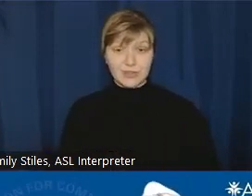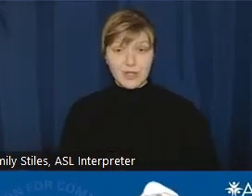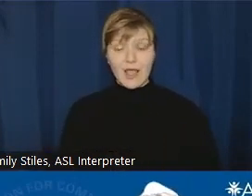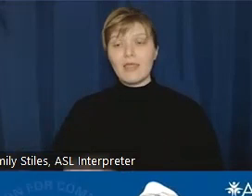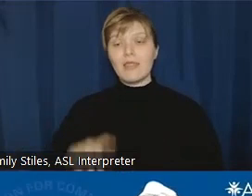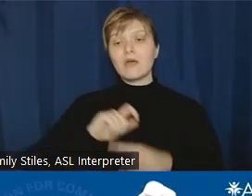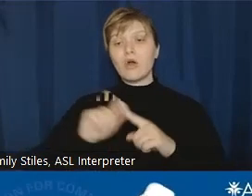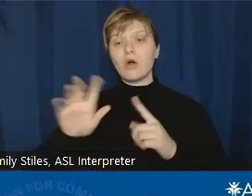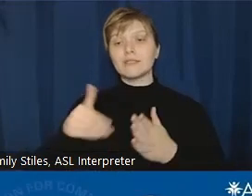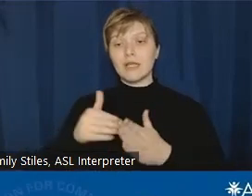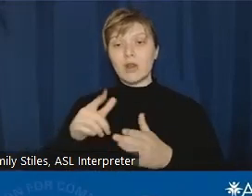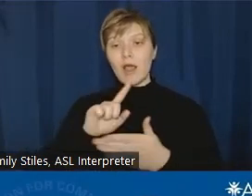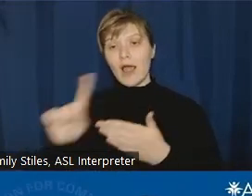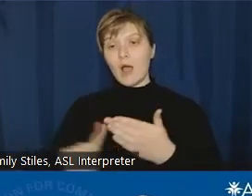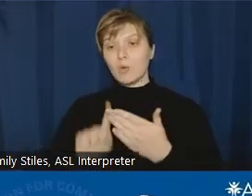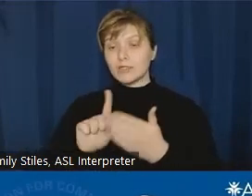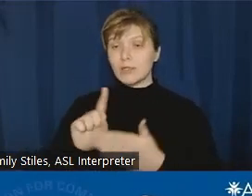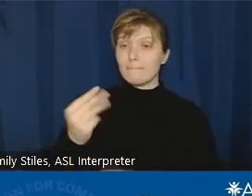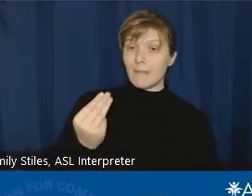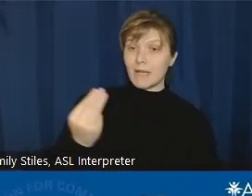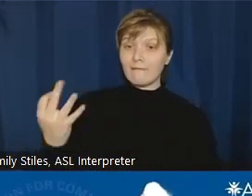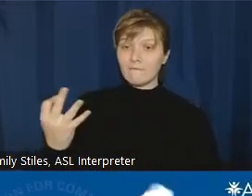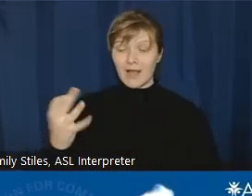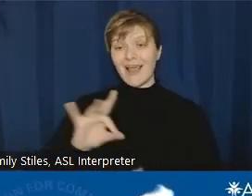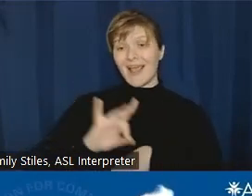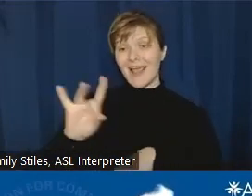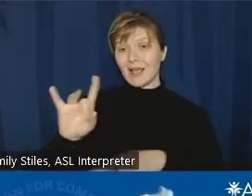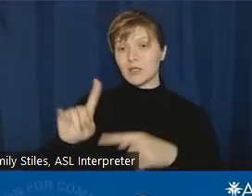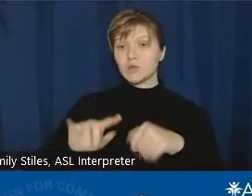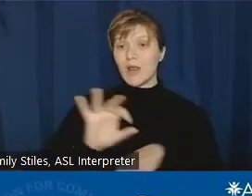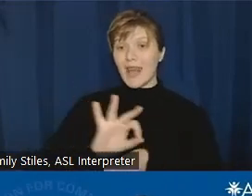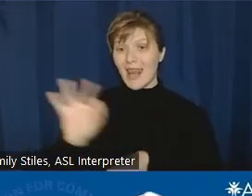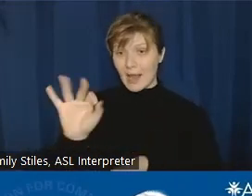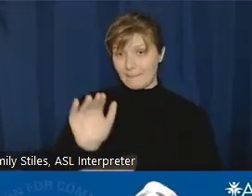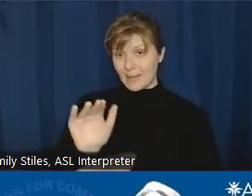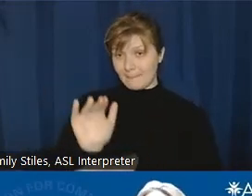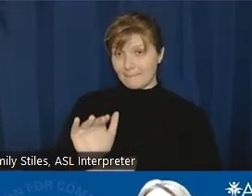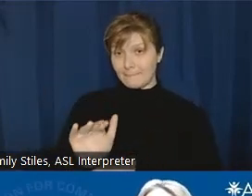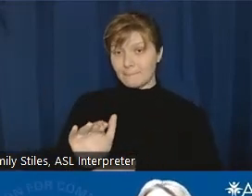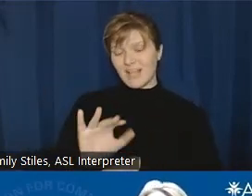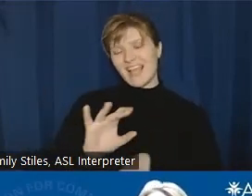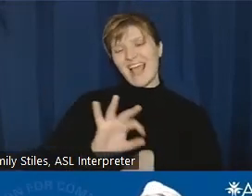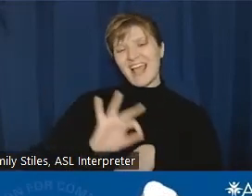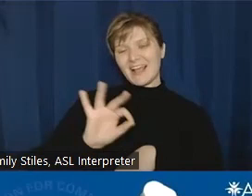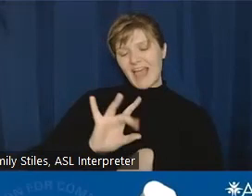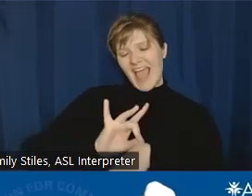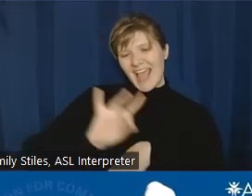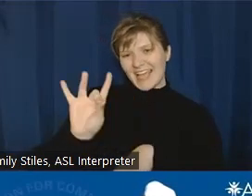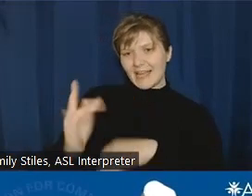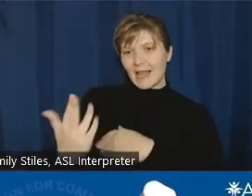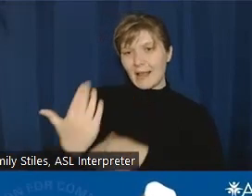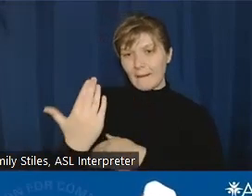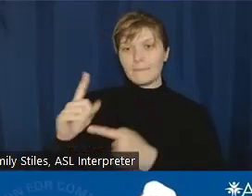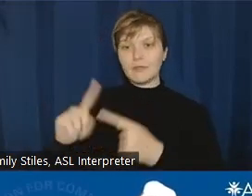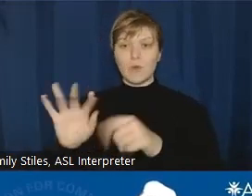operation are Monday through Friday from 8 AM to 9 PM Eastern time. The website is eldercare.acl.gov.